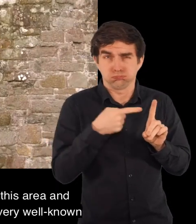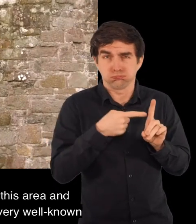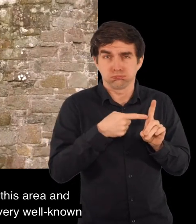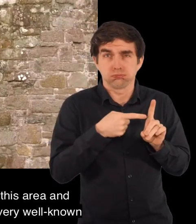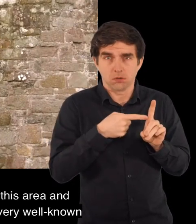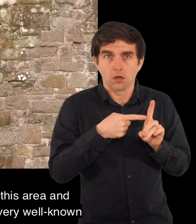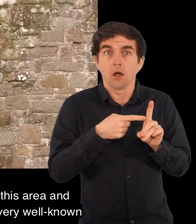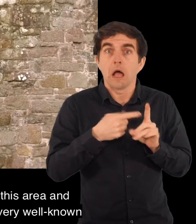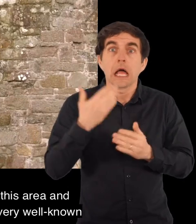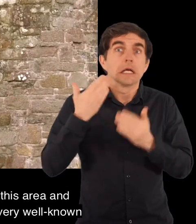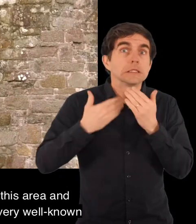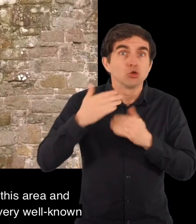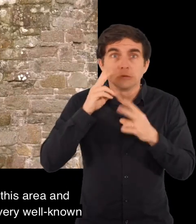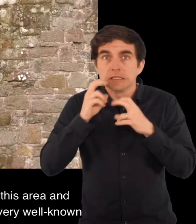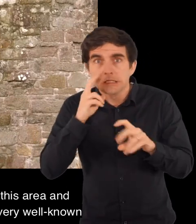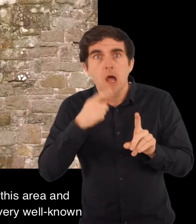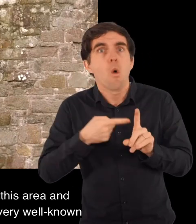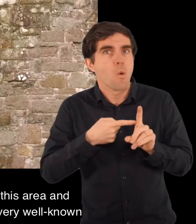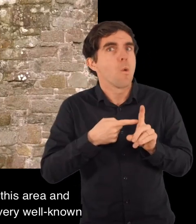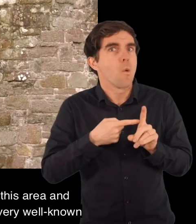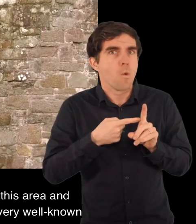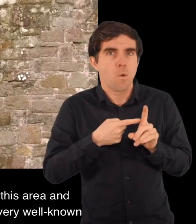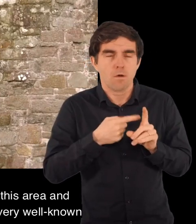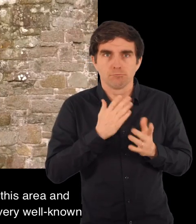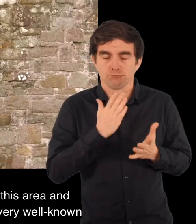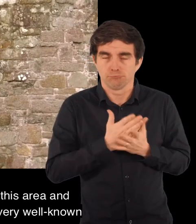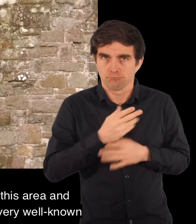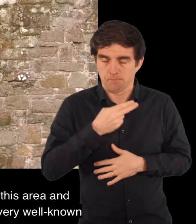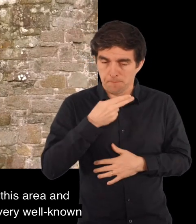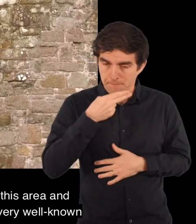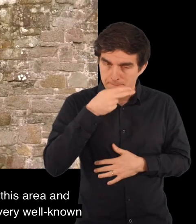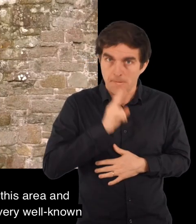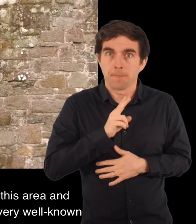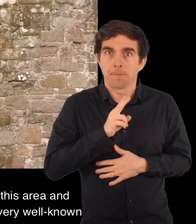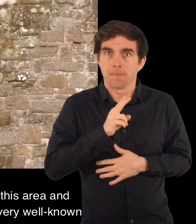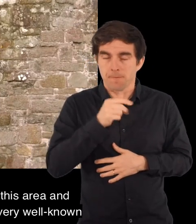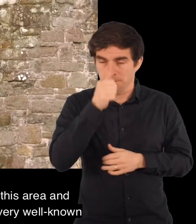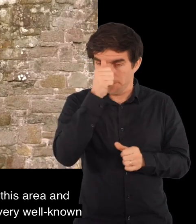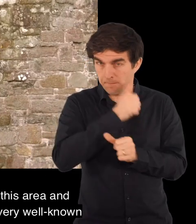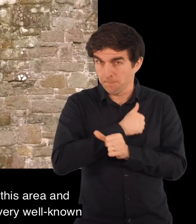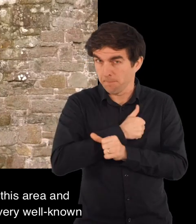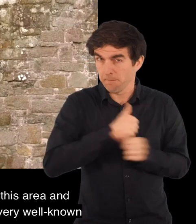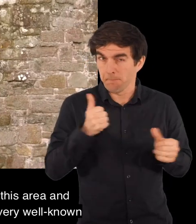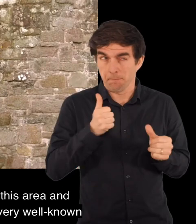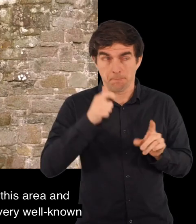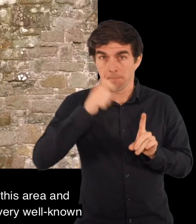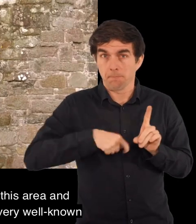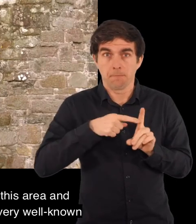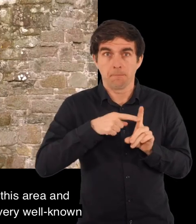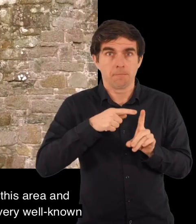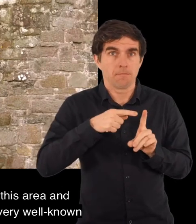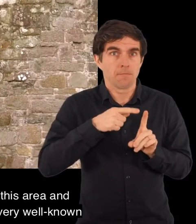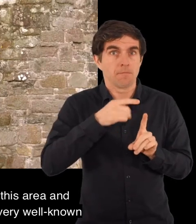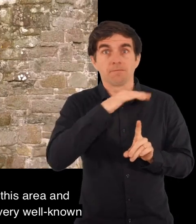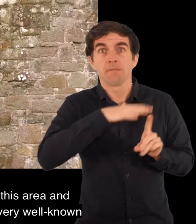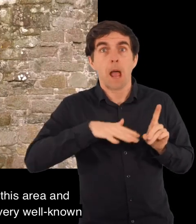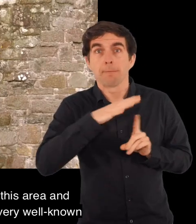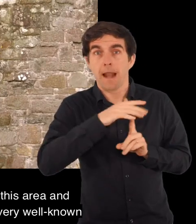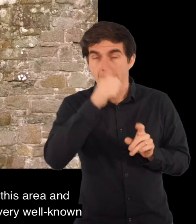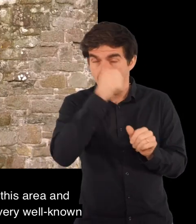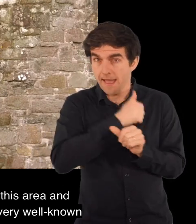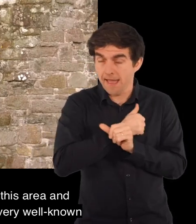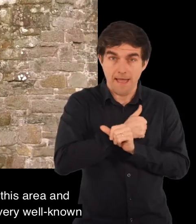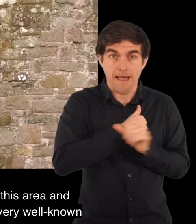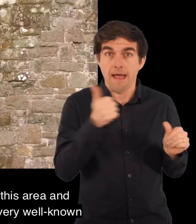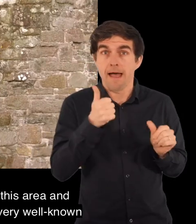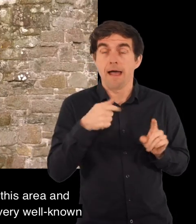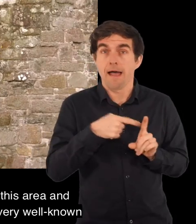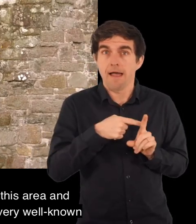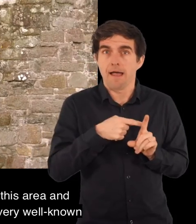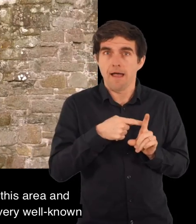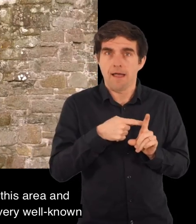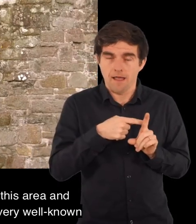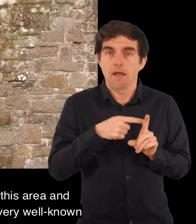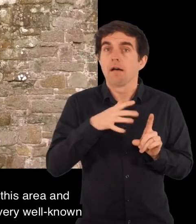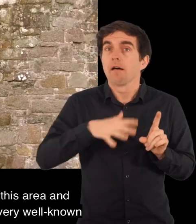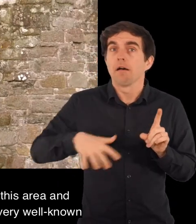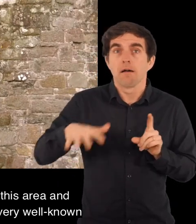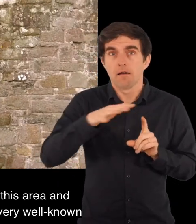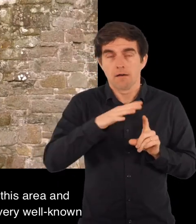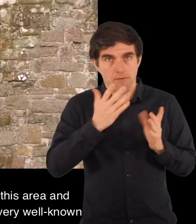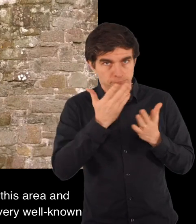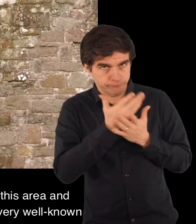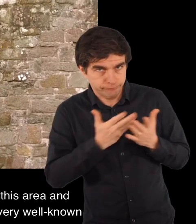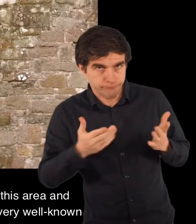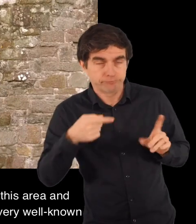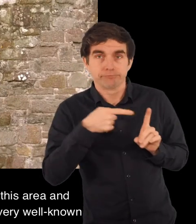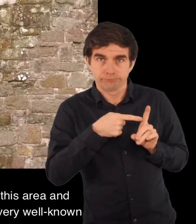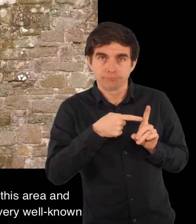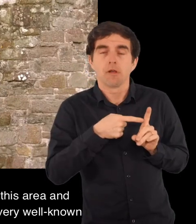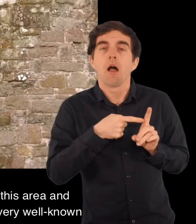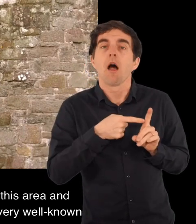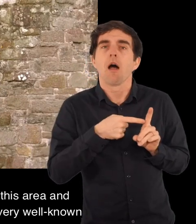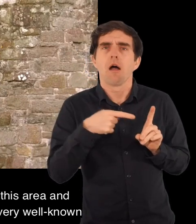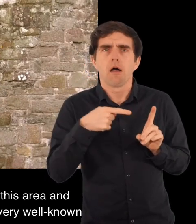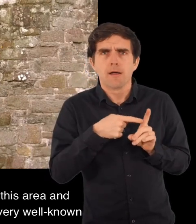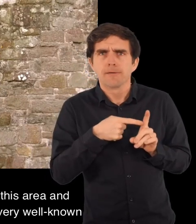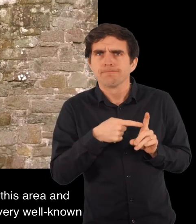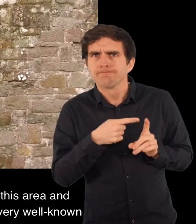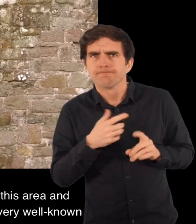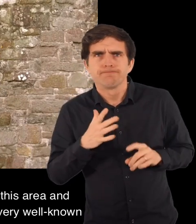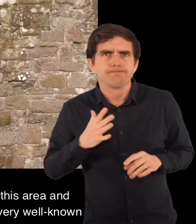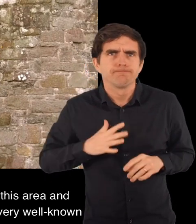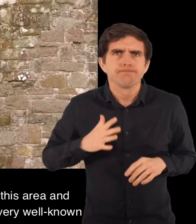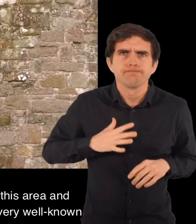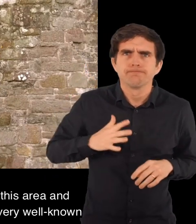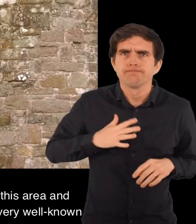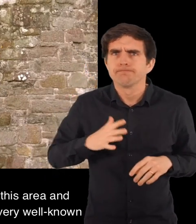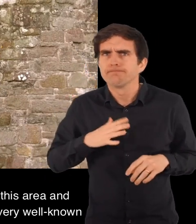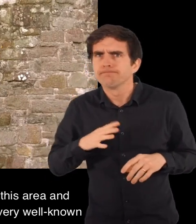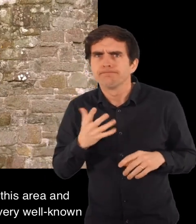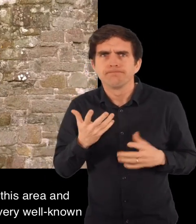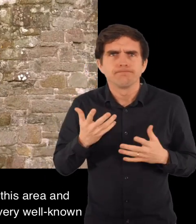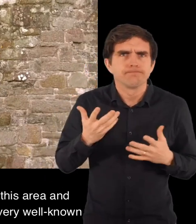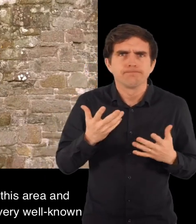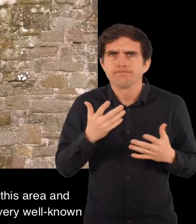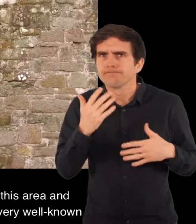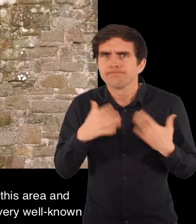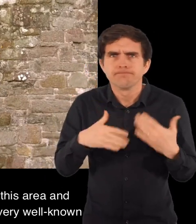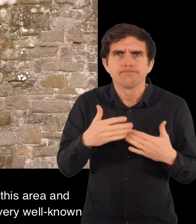well respected within the history of this area and came from a very respectable and a very well-known